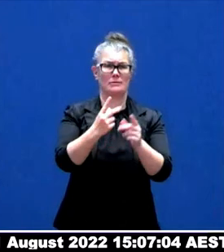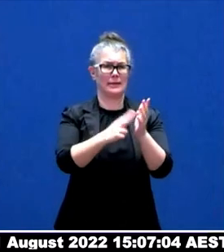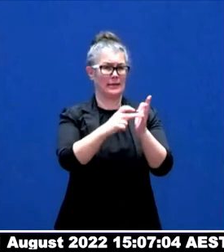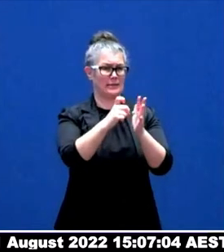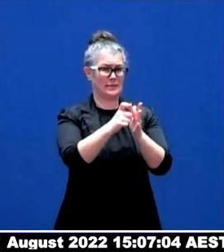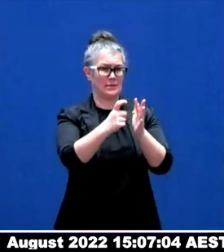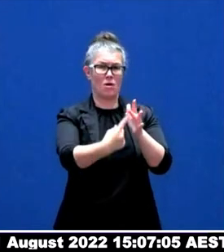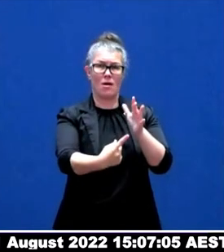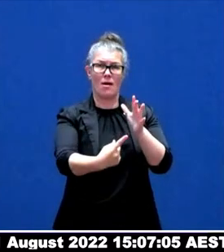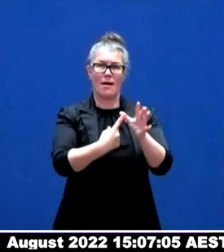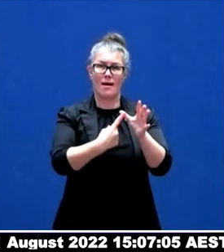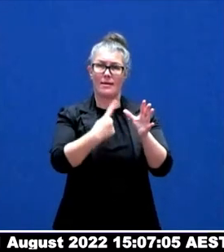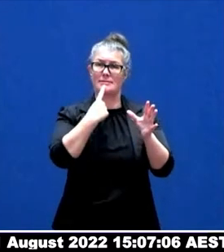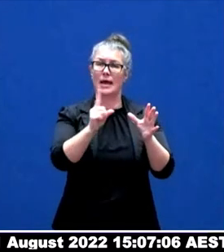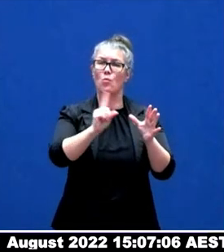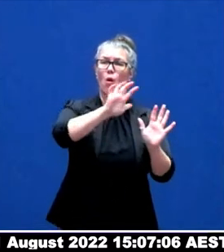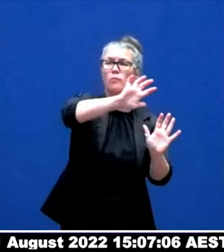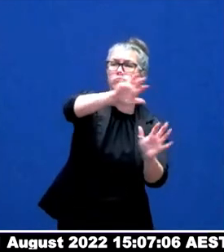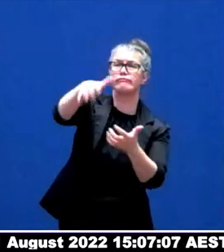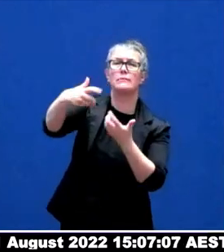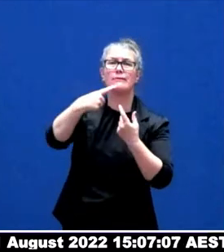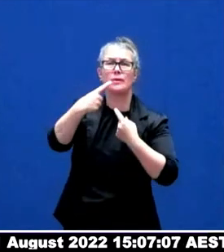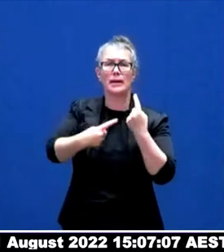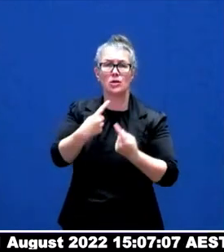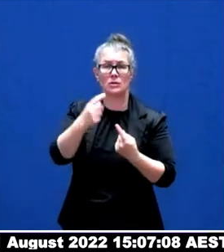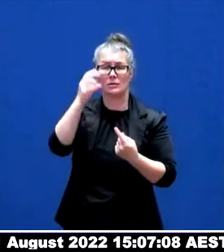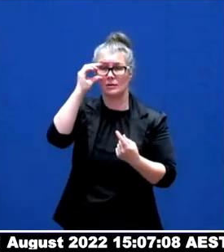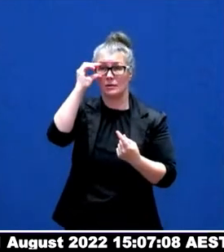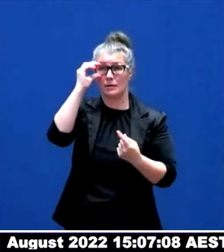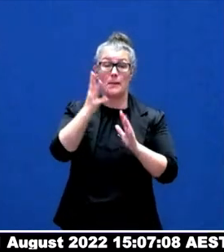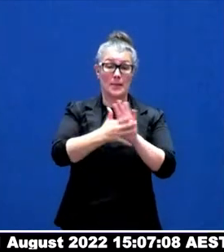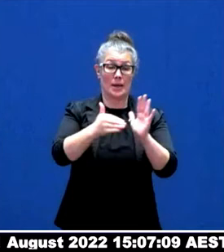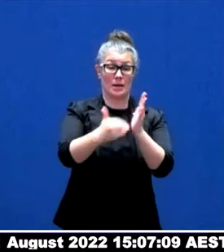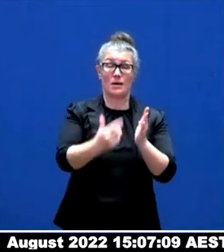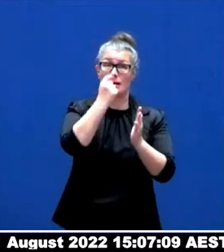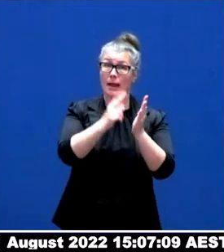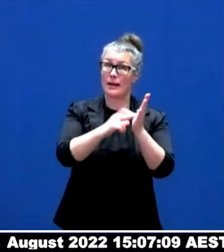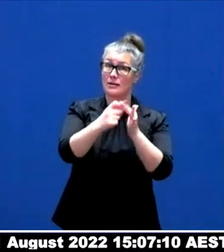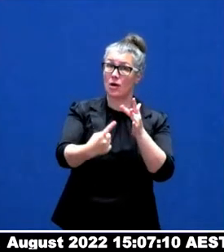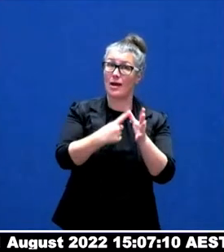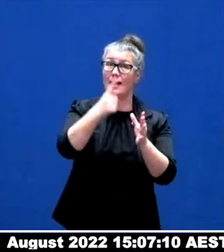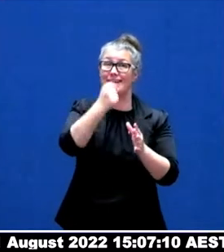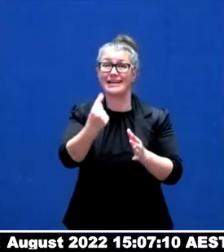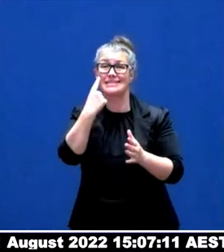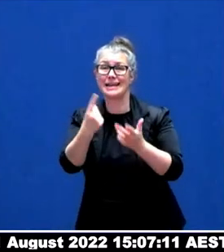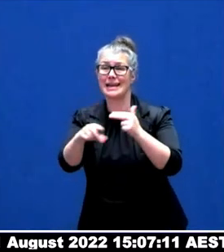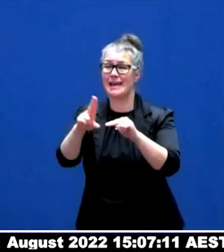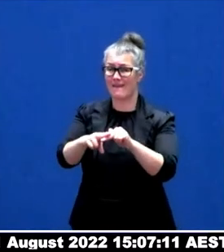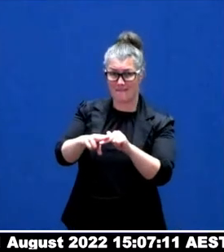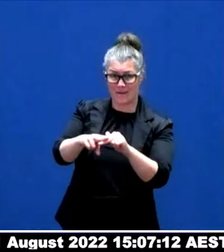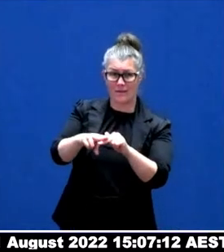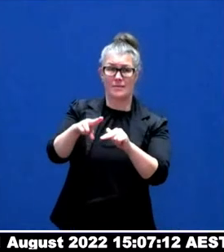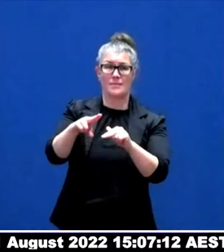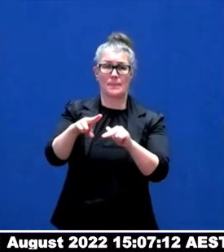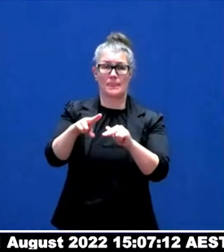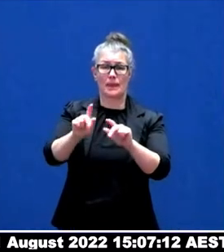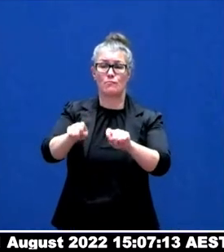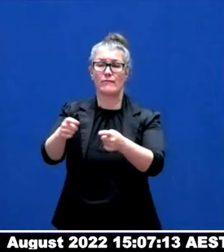you have the capacity to see if an NDIS provider subcontracts to an SRS proprietor to